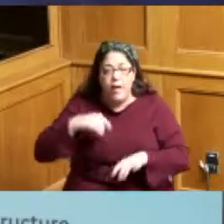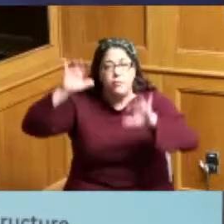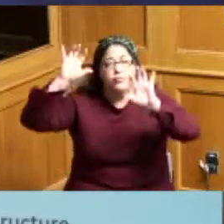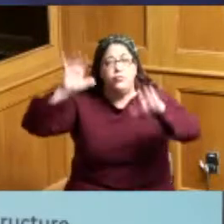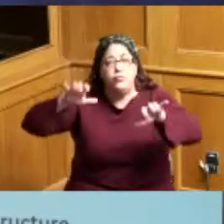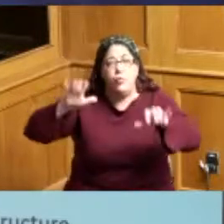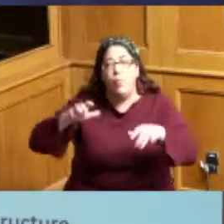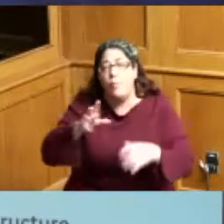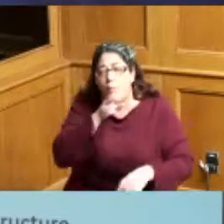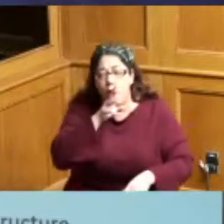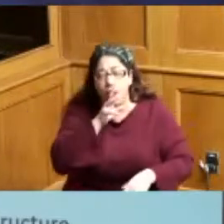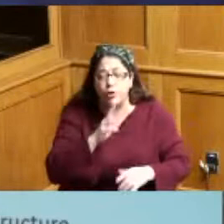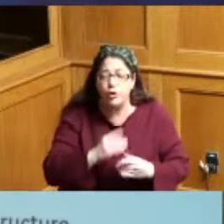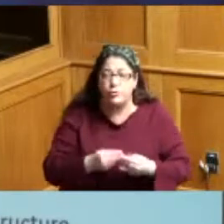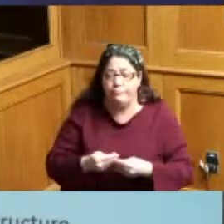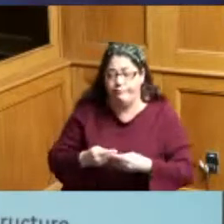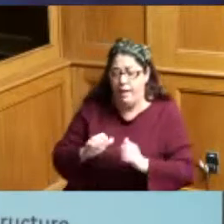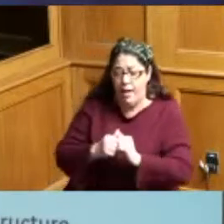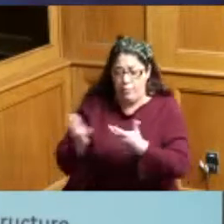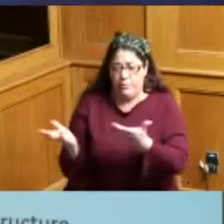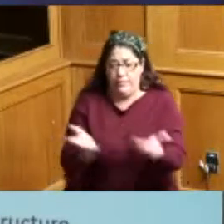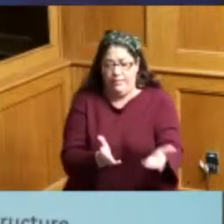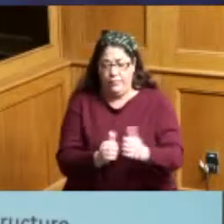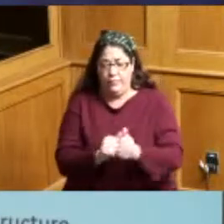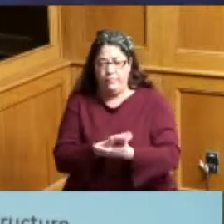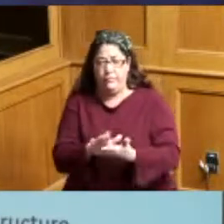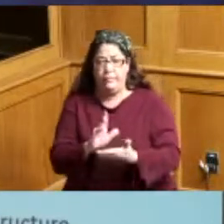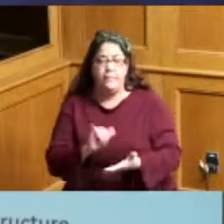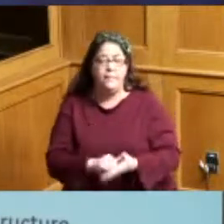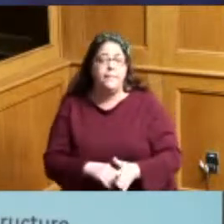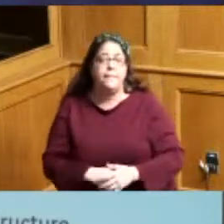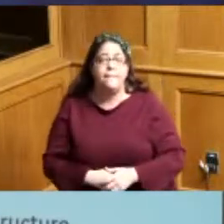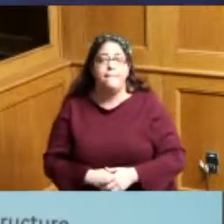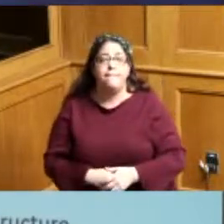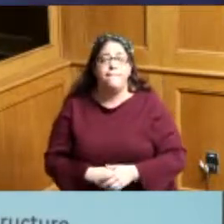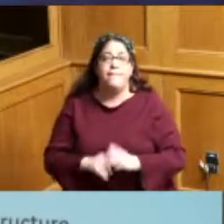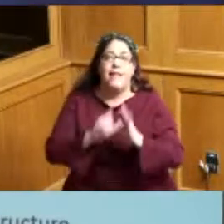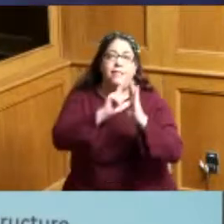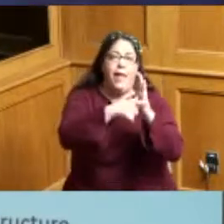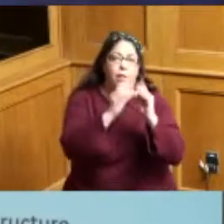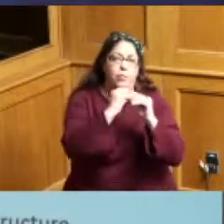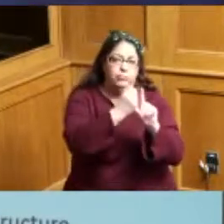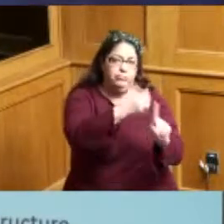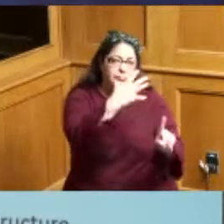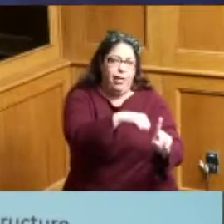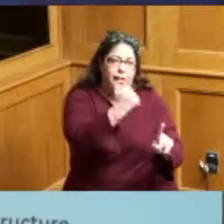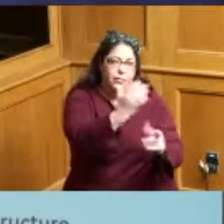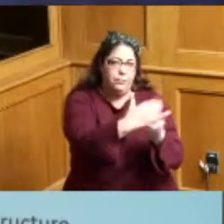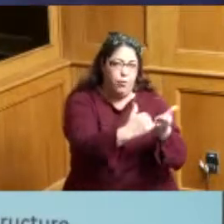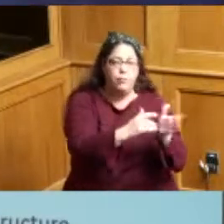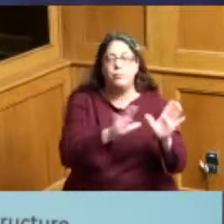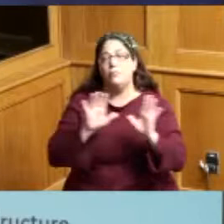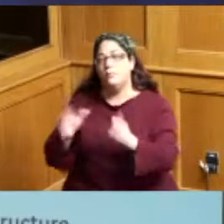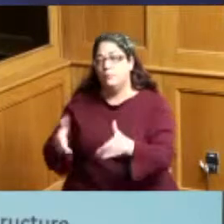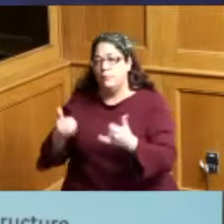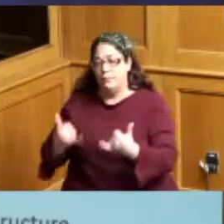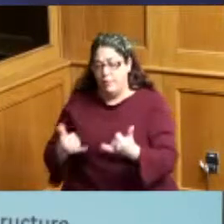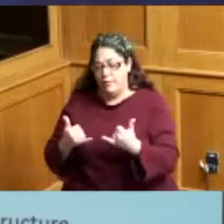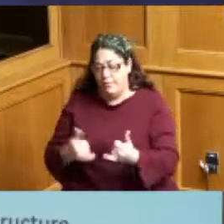so an update on the second focus area will be coming at a later date but today focus area one